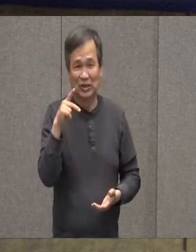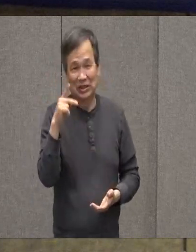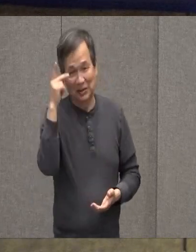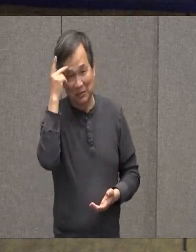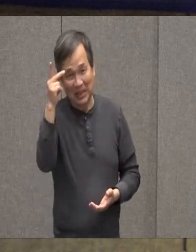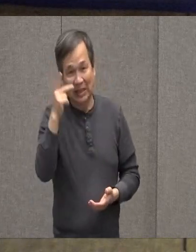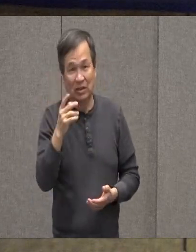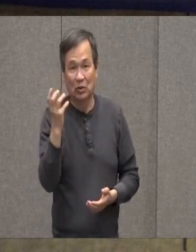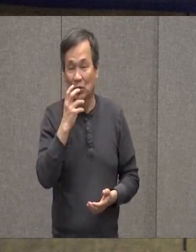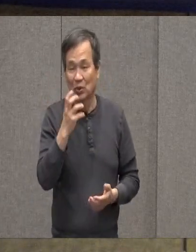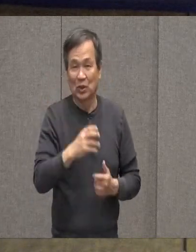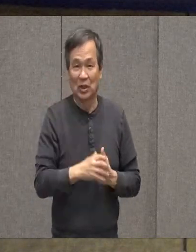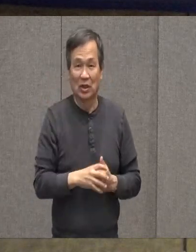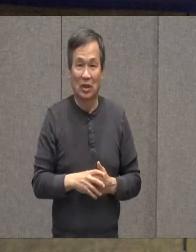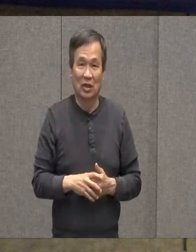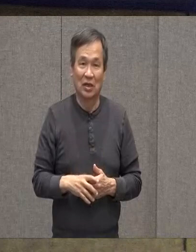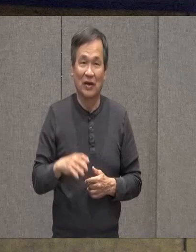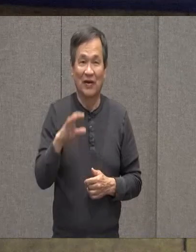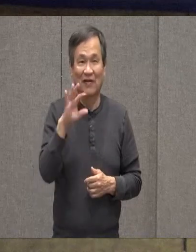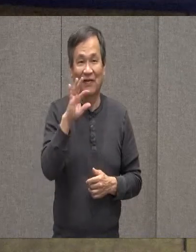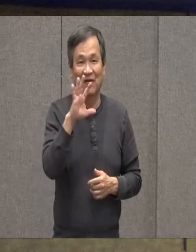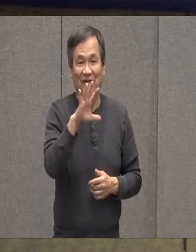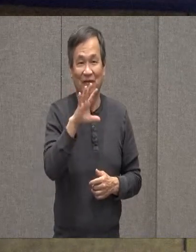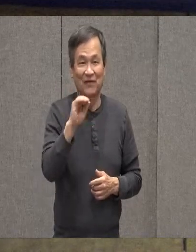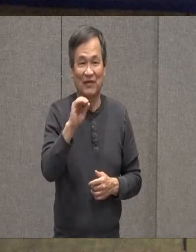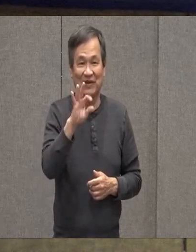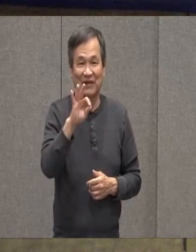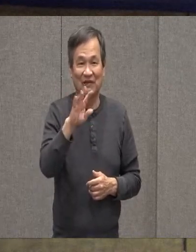and they would make a 50-foot stack, if we stacked them up.